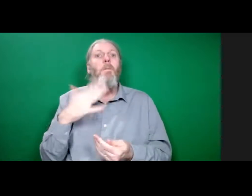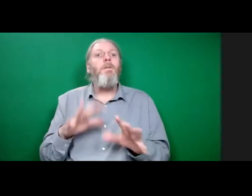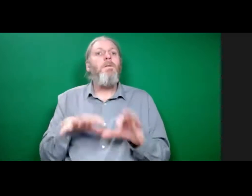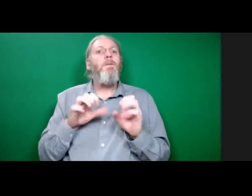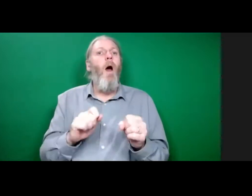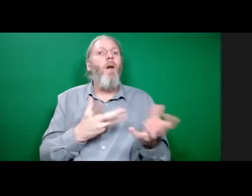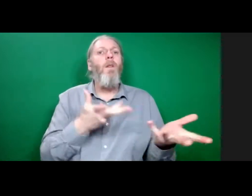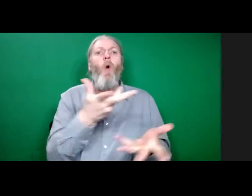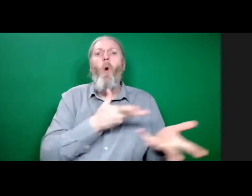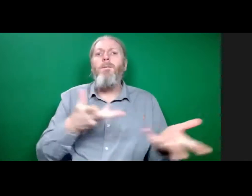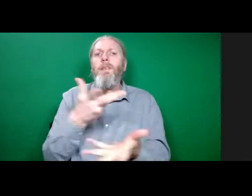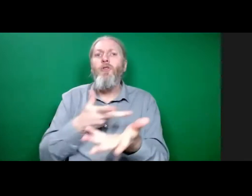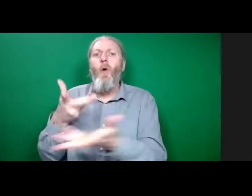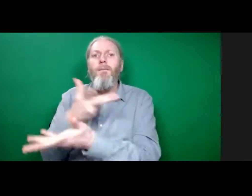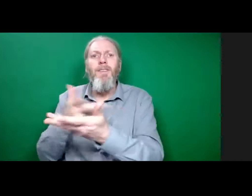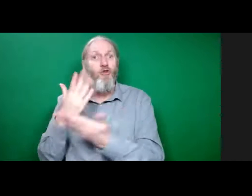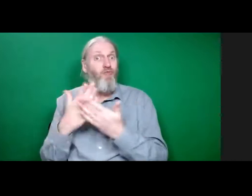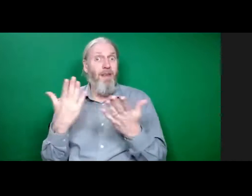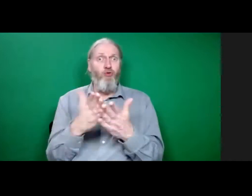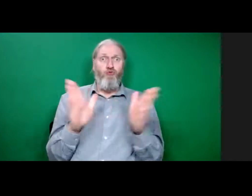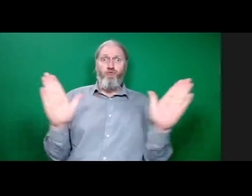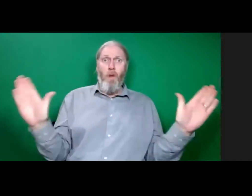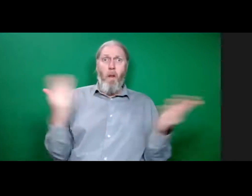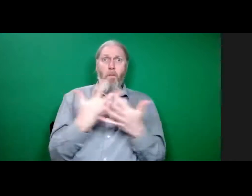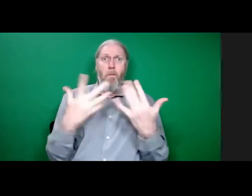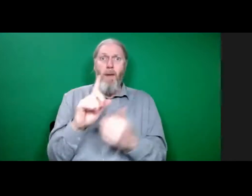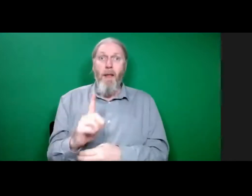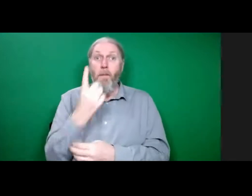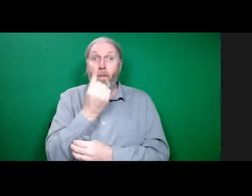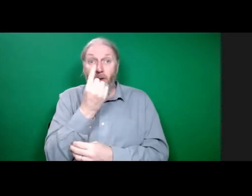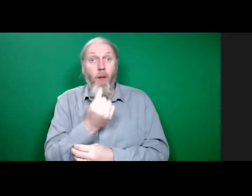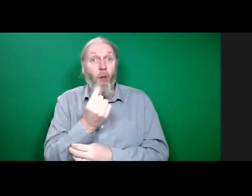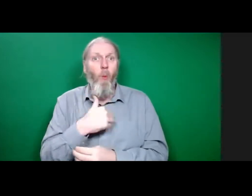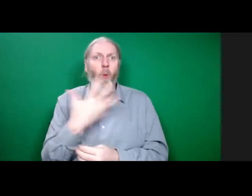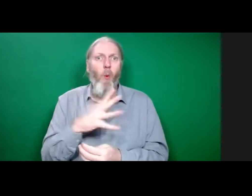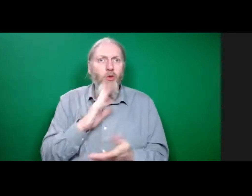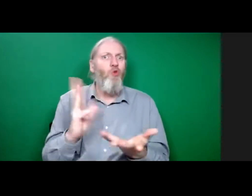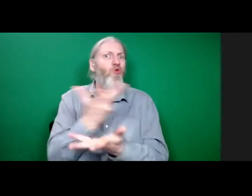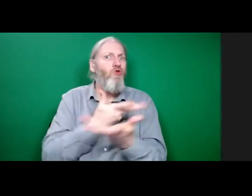journey for us started back in 2019 when we started to develop our new cultural strategy.